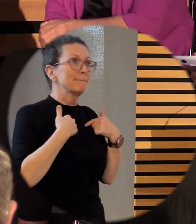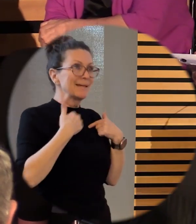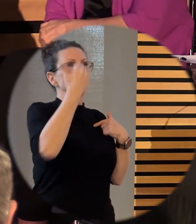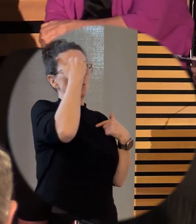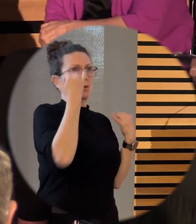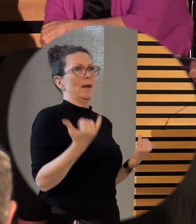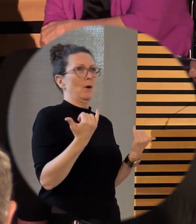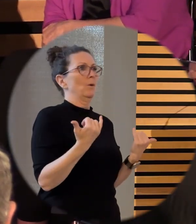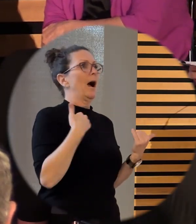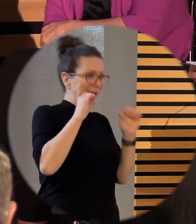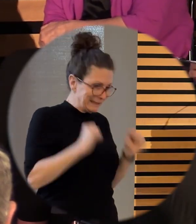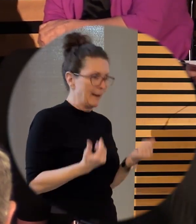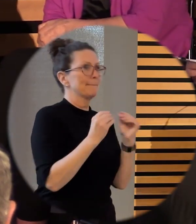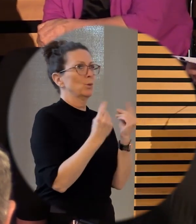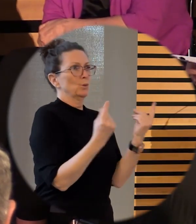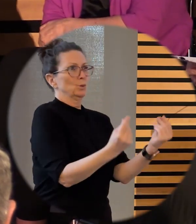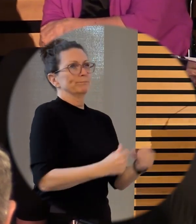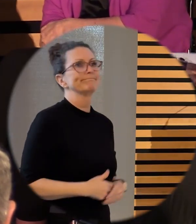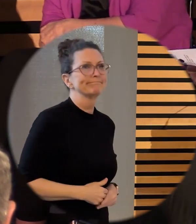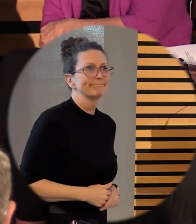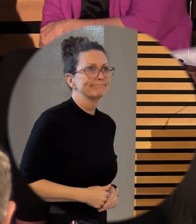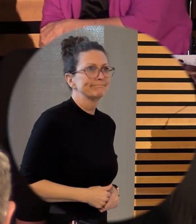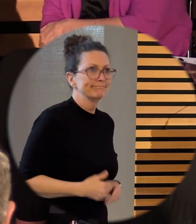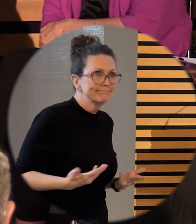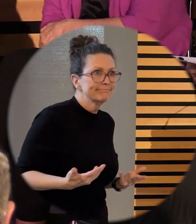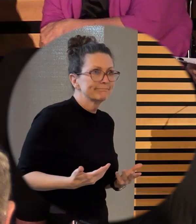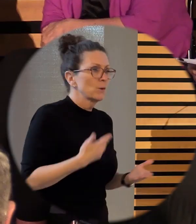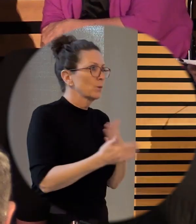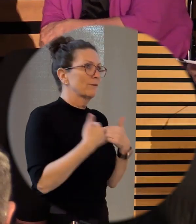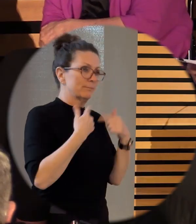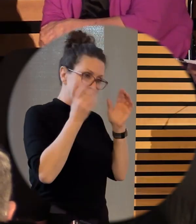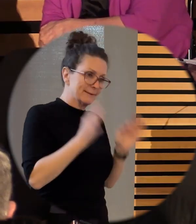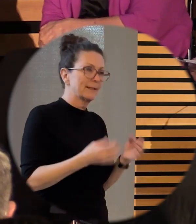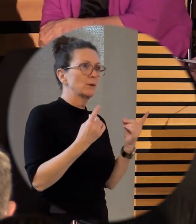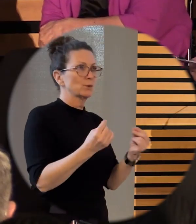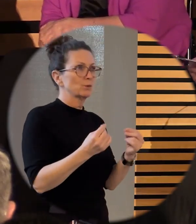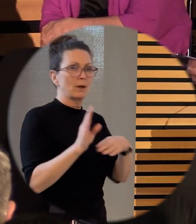conscious of than I ashamedly admit I have not been to date. Whenever I choose to do business,